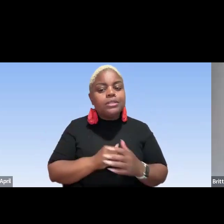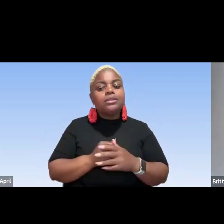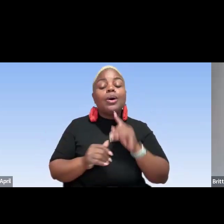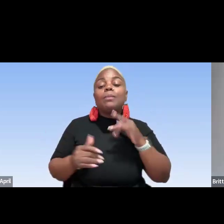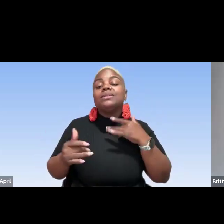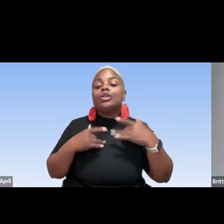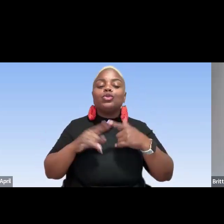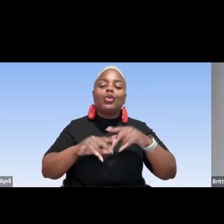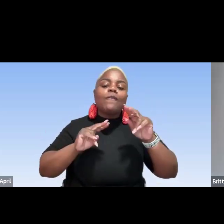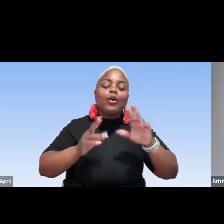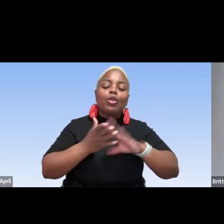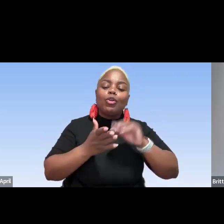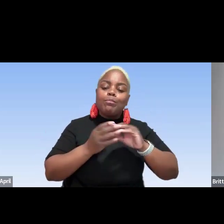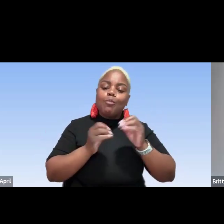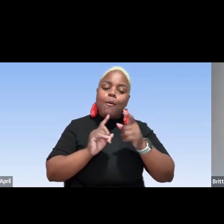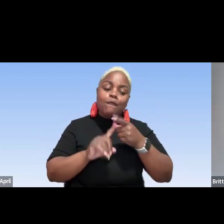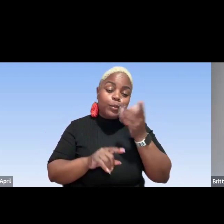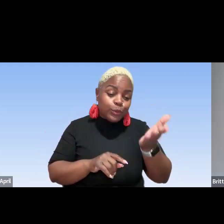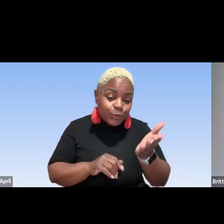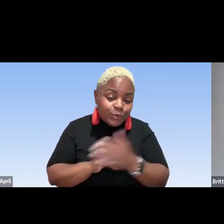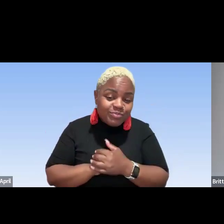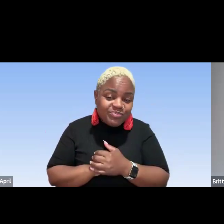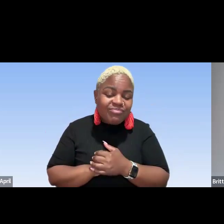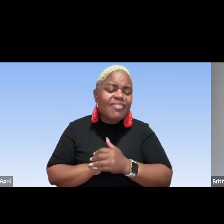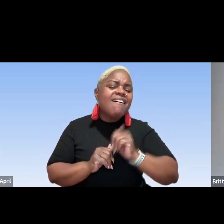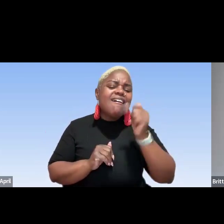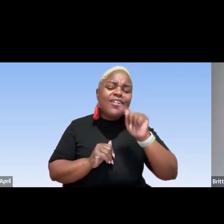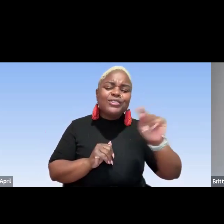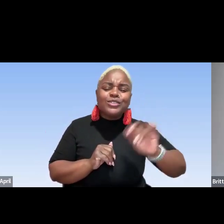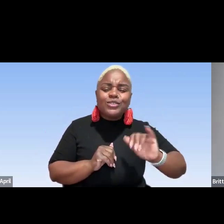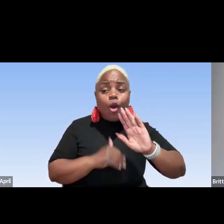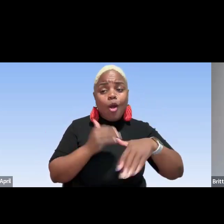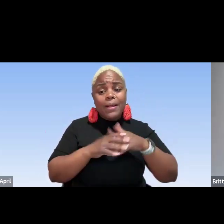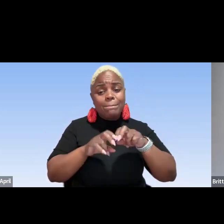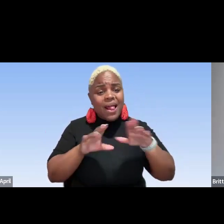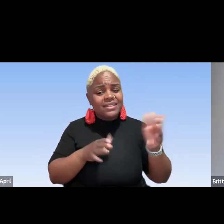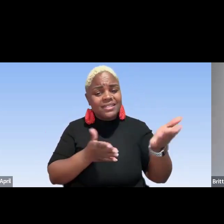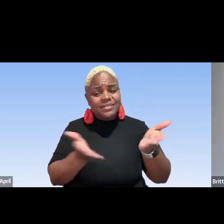and everyone else. And all of you are highlighting that care work is never just about one thing, right?